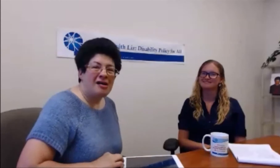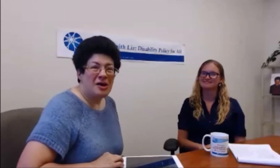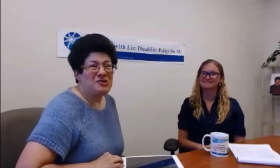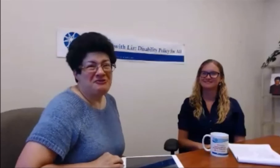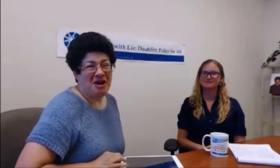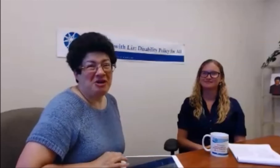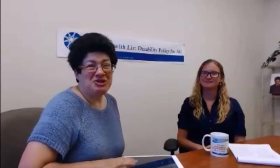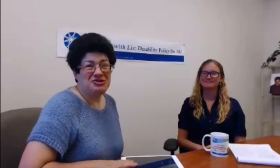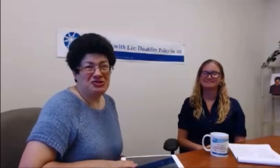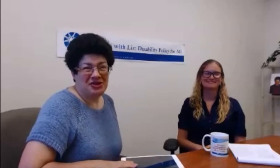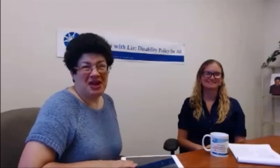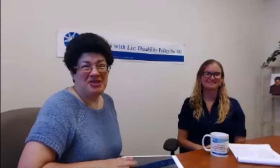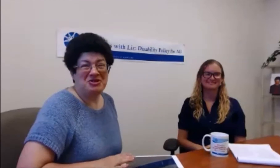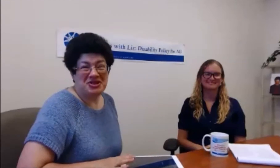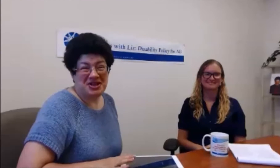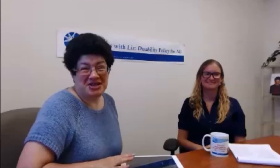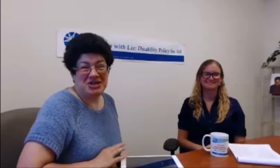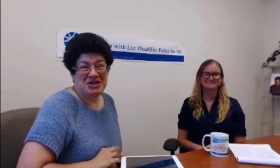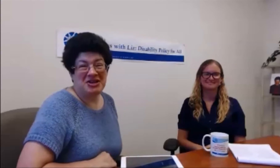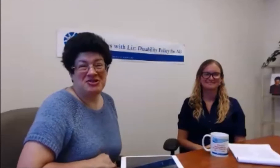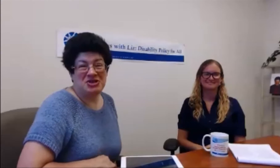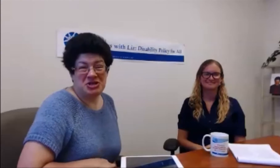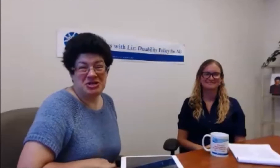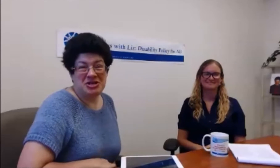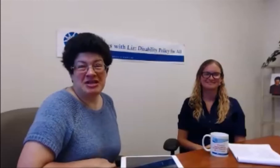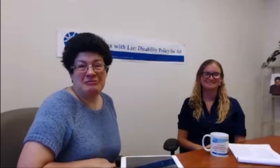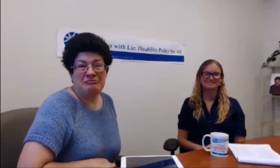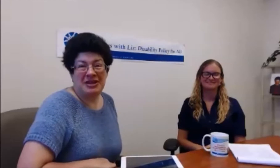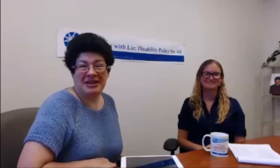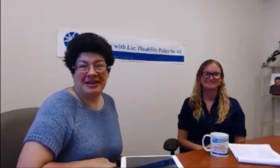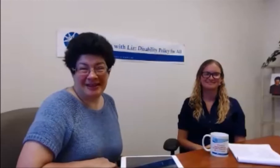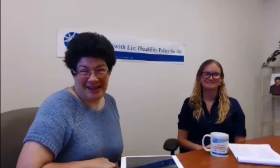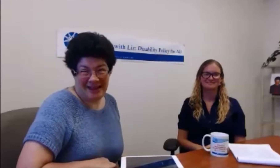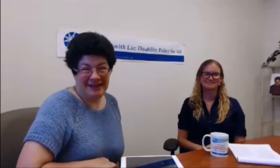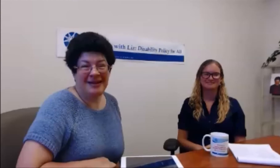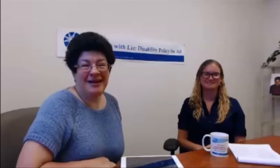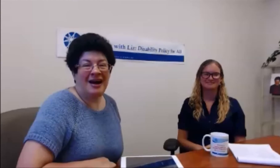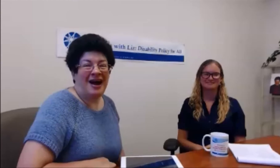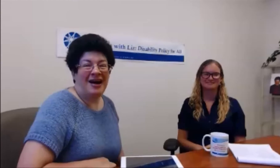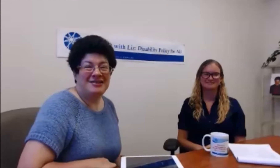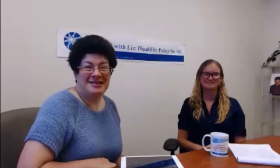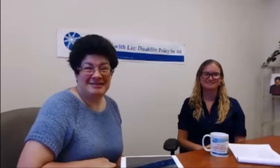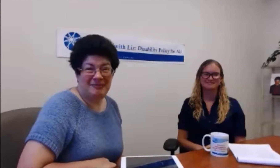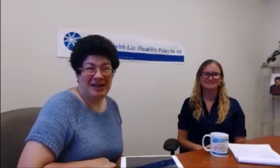Hello, and welcome to another edition of Tuesdays with Liz: Disability Policy for All. Today,